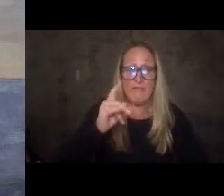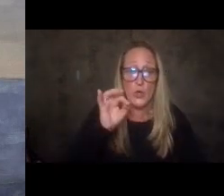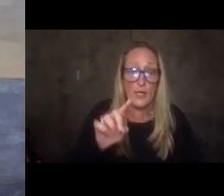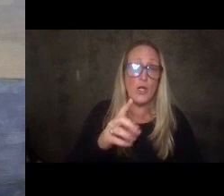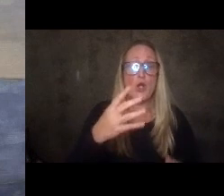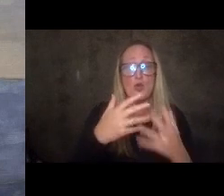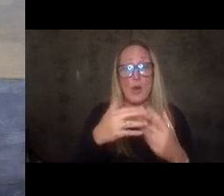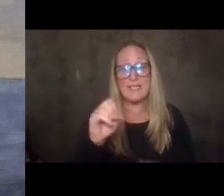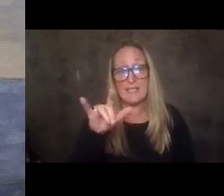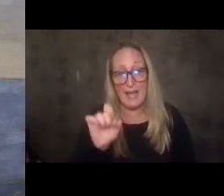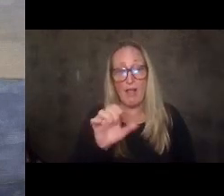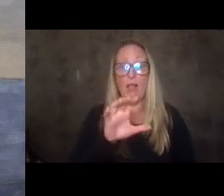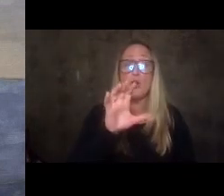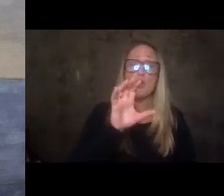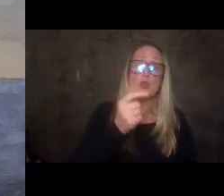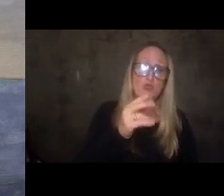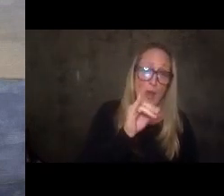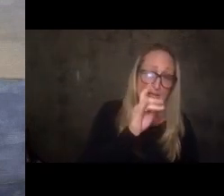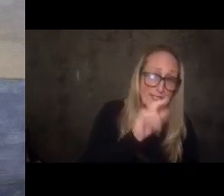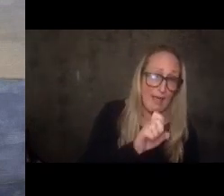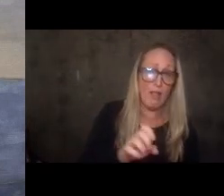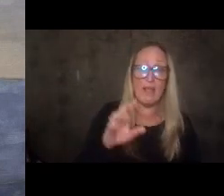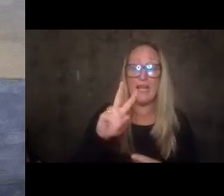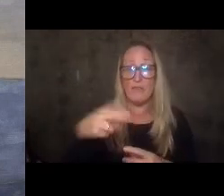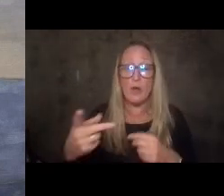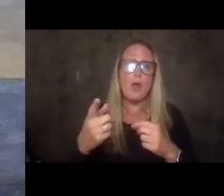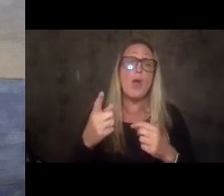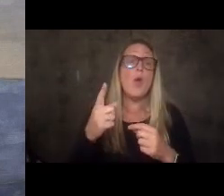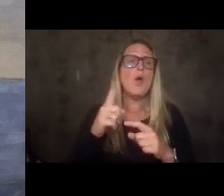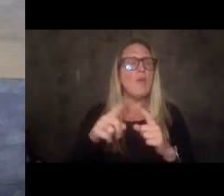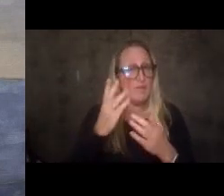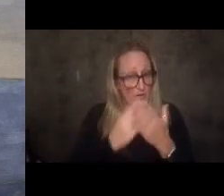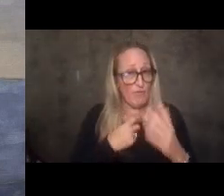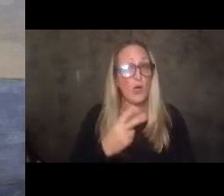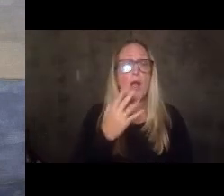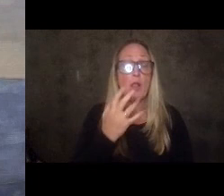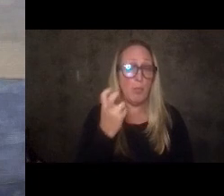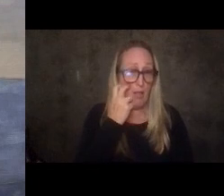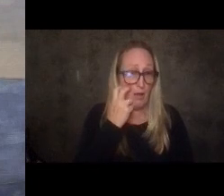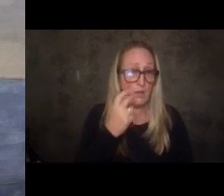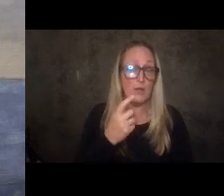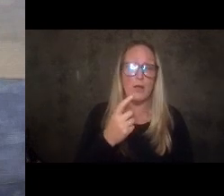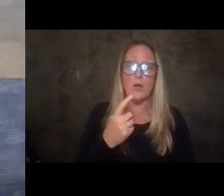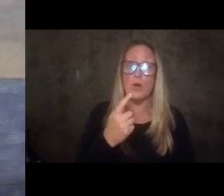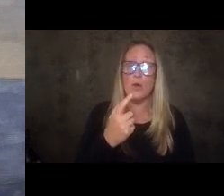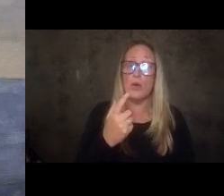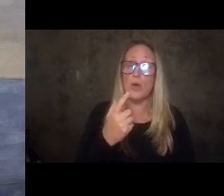grayscale inverted, but we also have some really awesome ones for color blindness, so we have for the Green Week, the Red Week